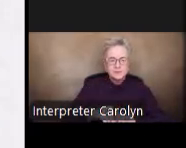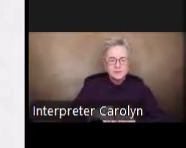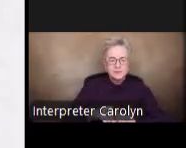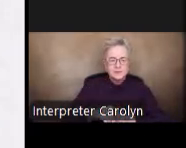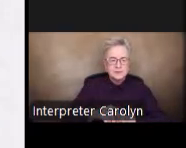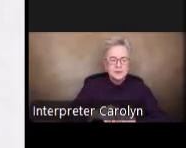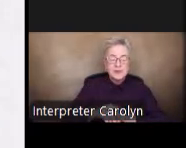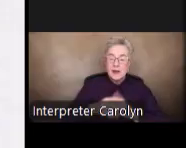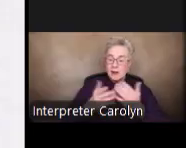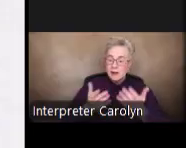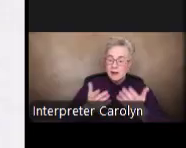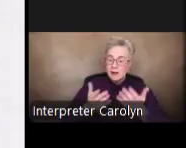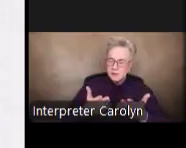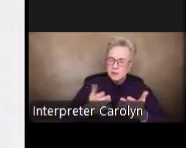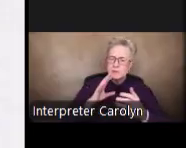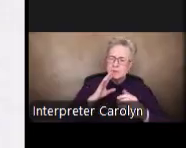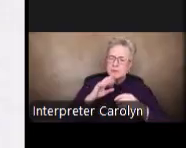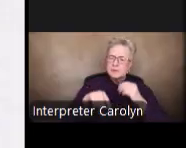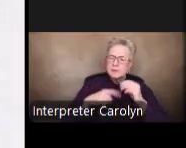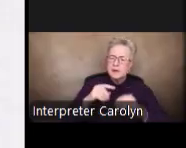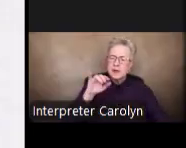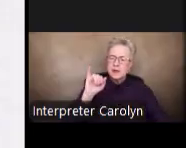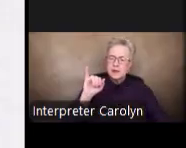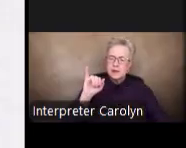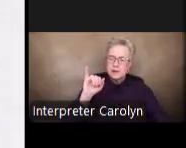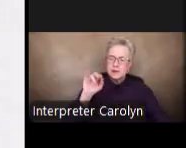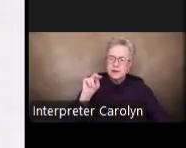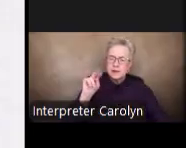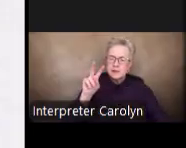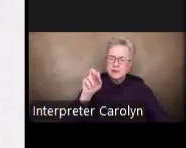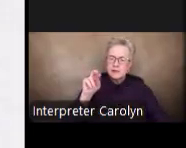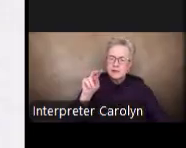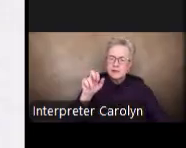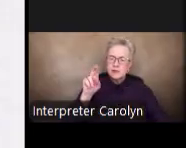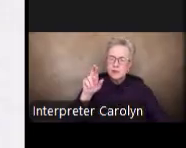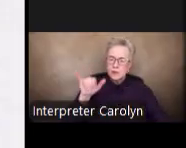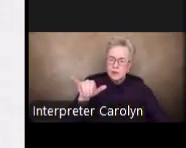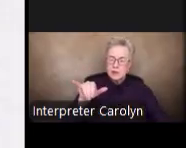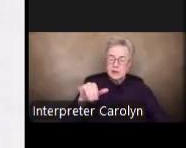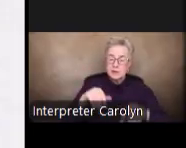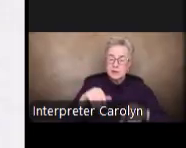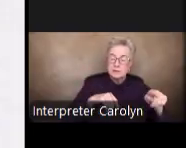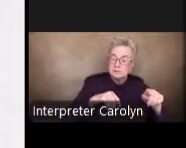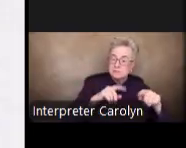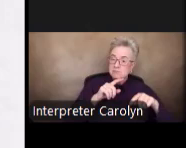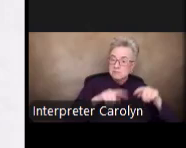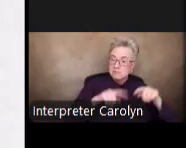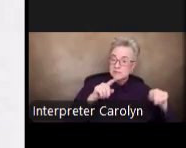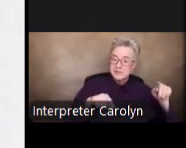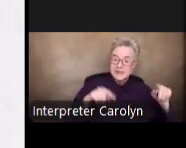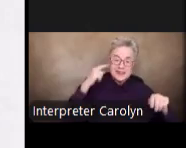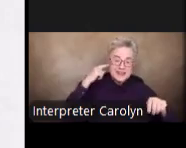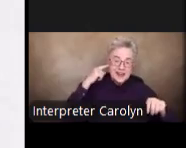then we also want to notice their inventory. Can they use varied sounds for spoken language, varied sign forms for